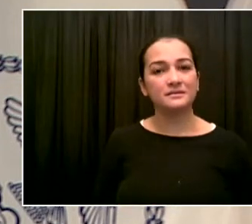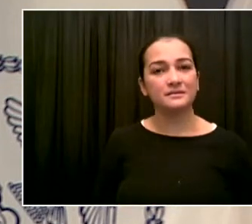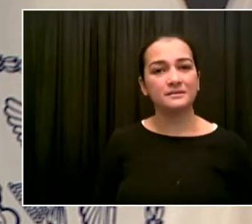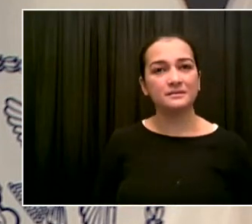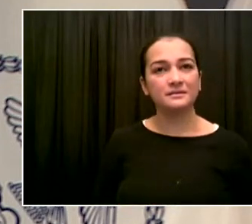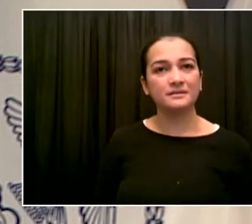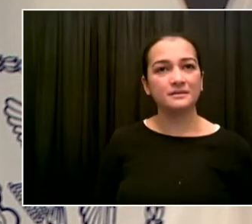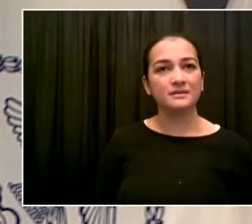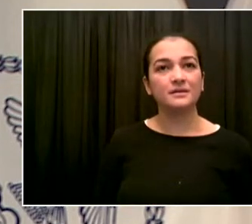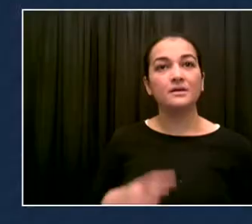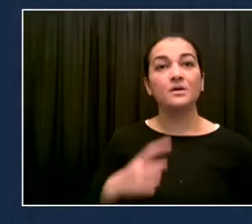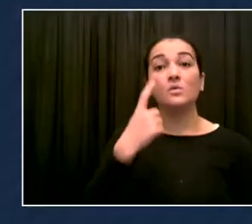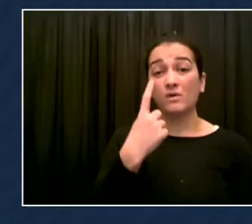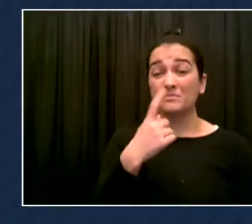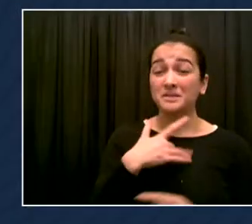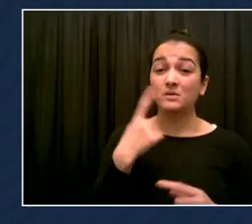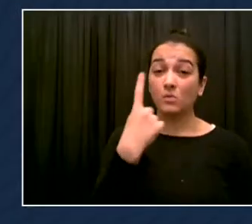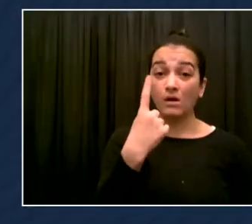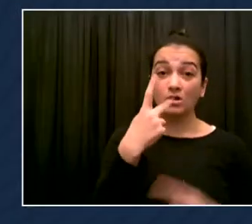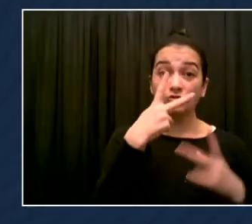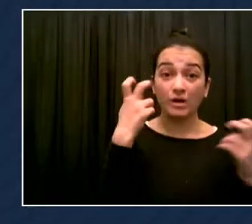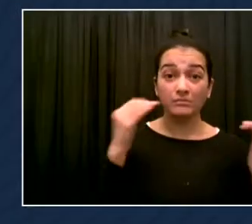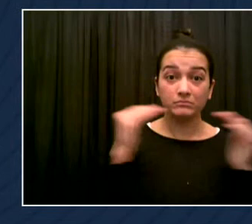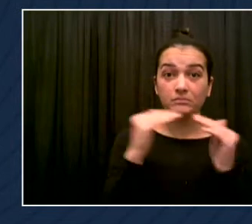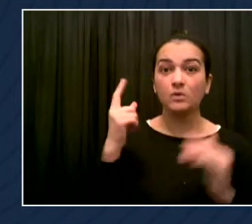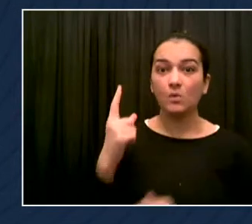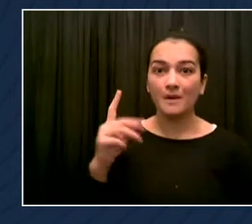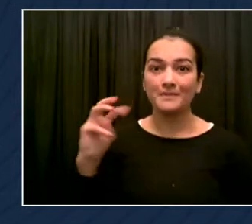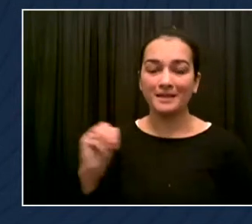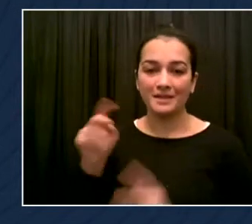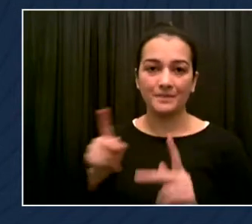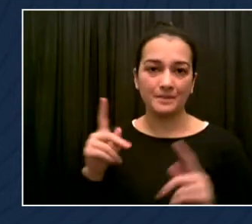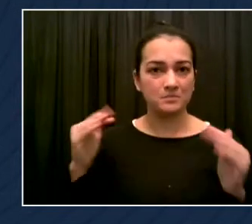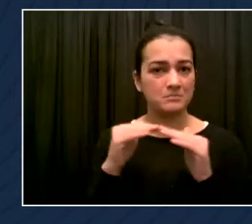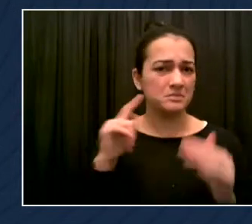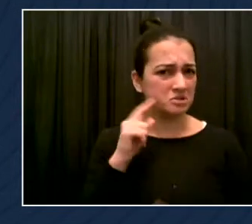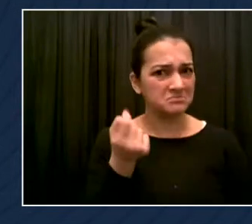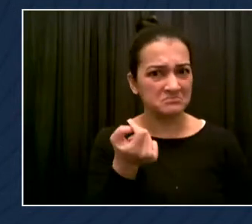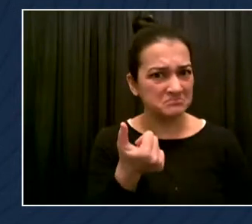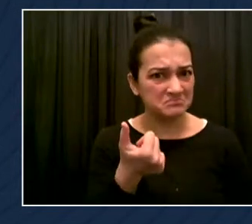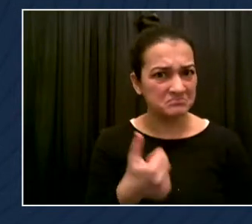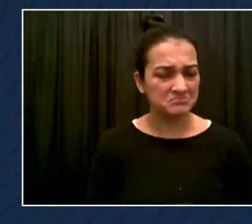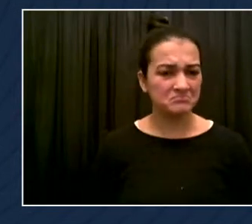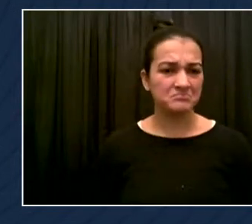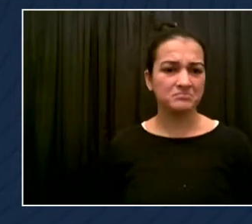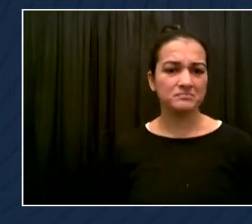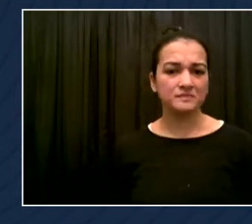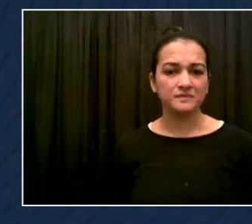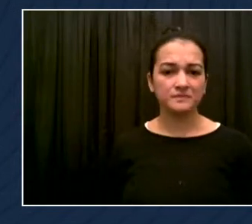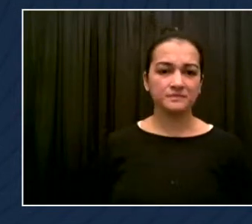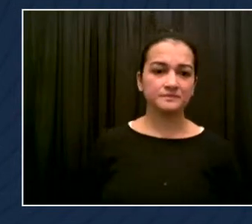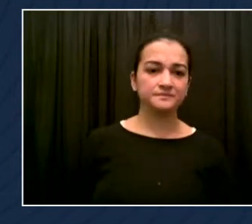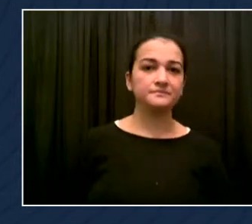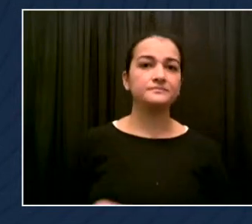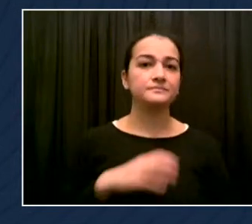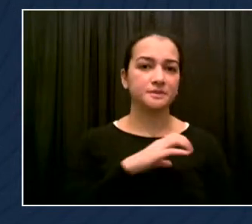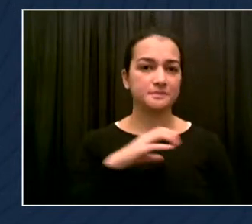WE CAN DO AND WE WILL DO IT.